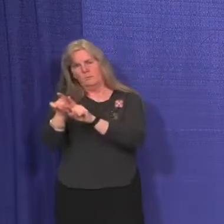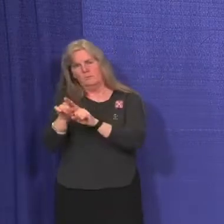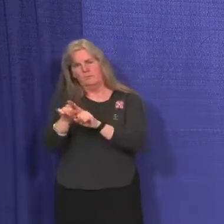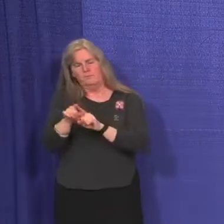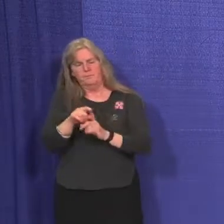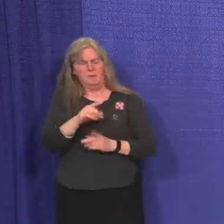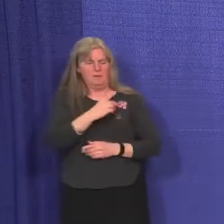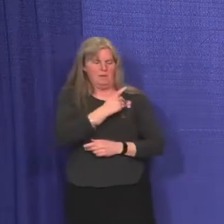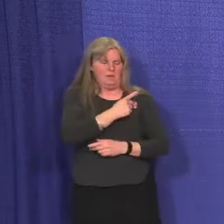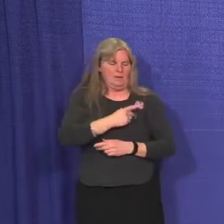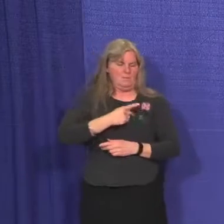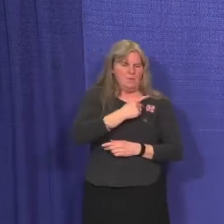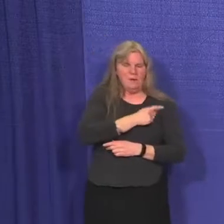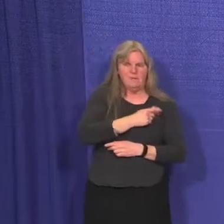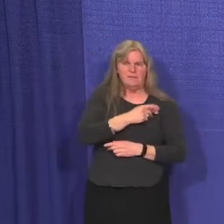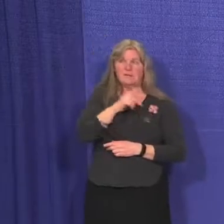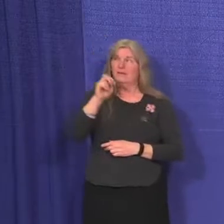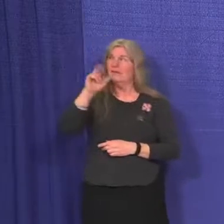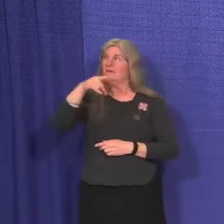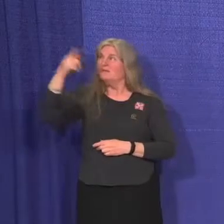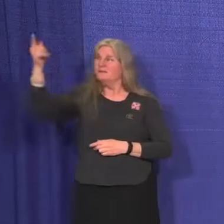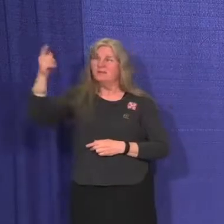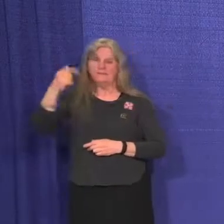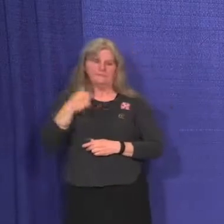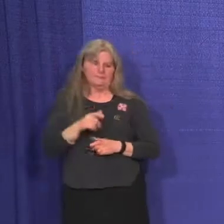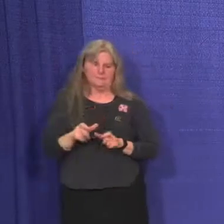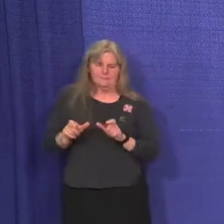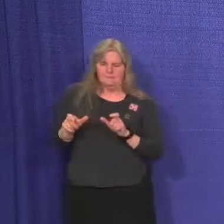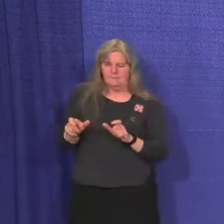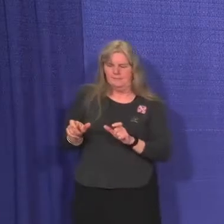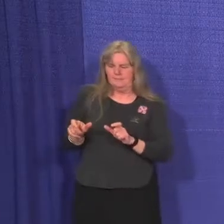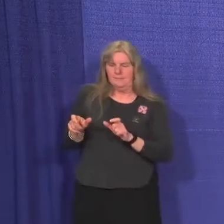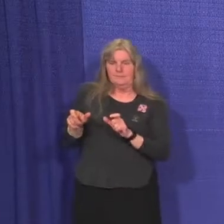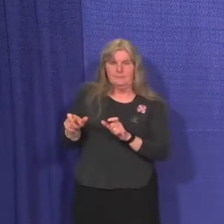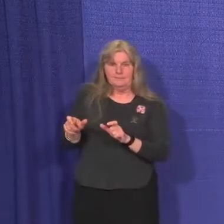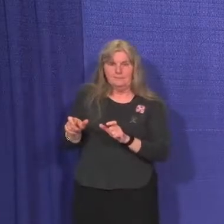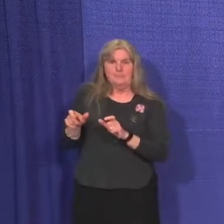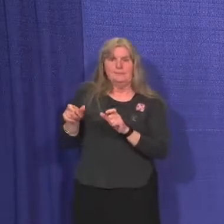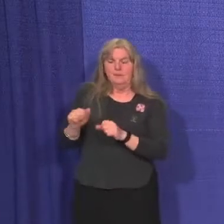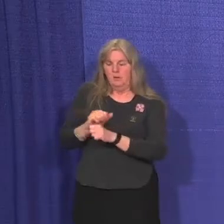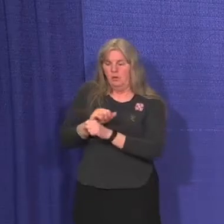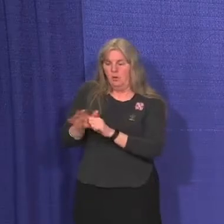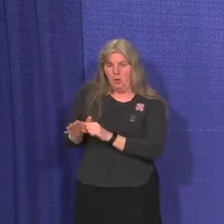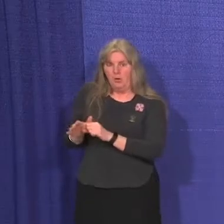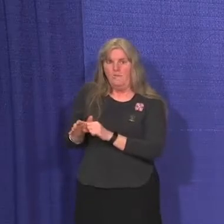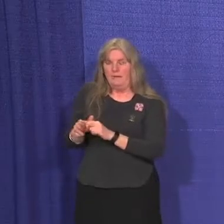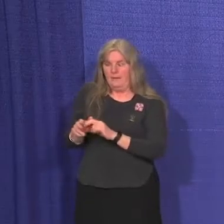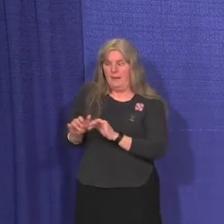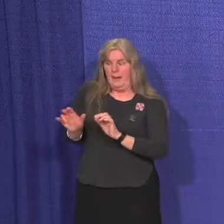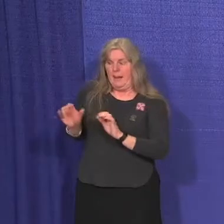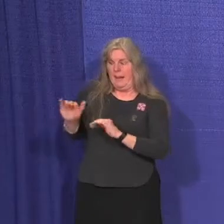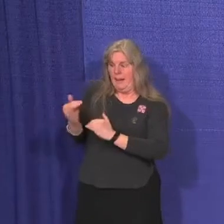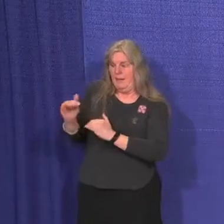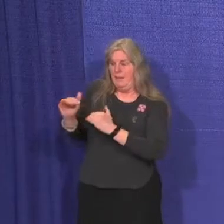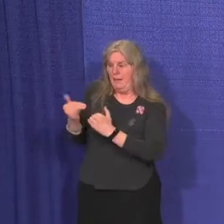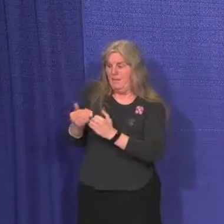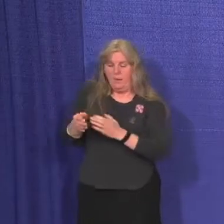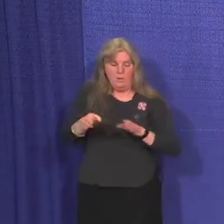focused on variants and their rapid spread. It's my role to ensure Yukoners